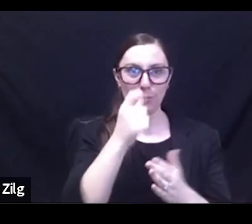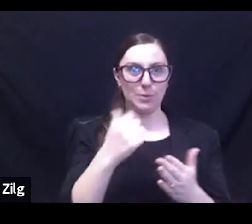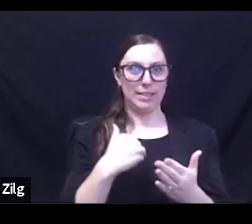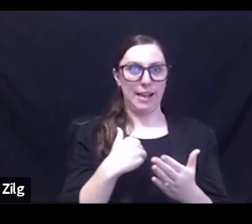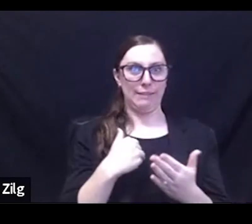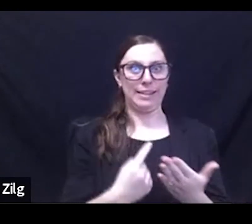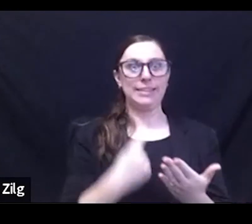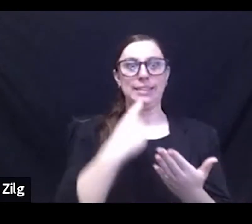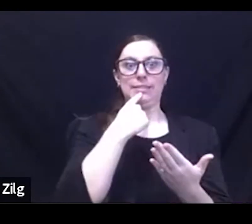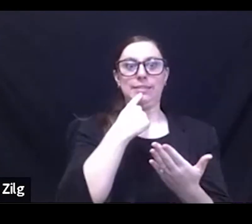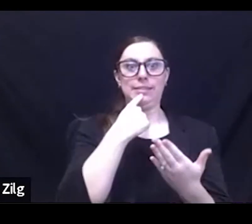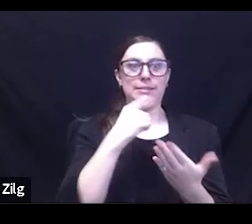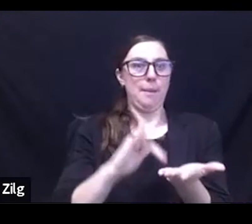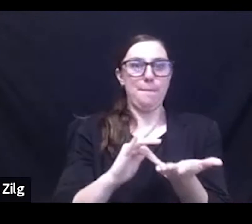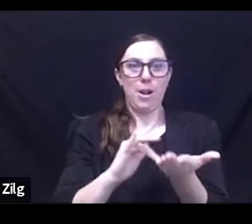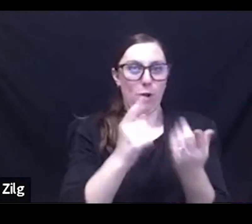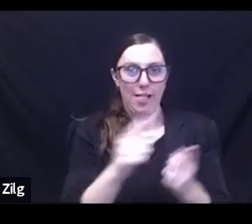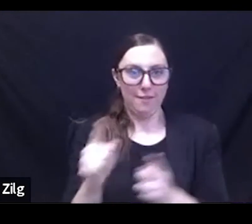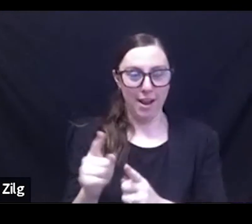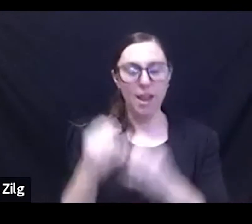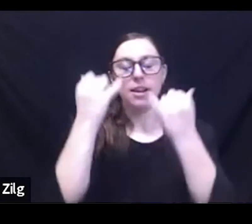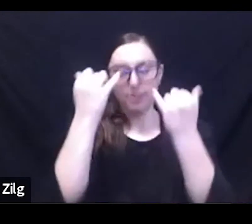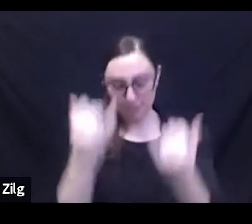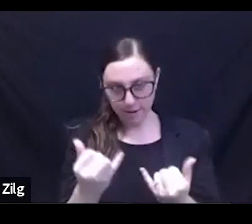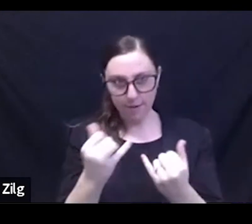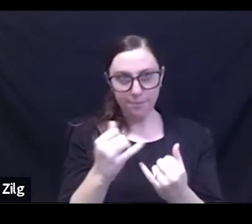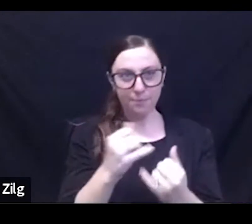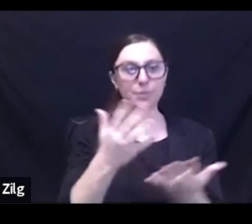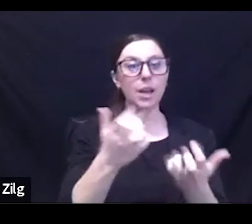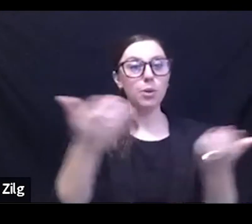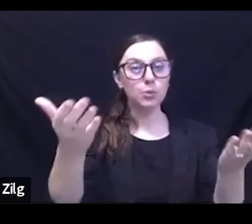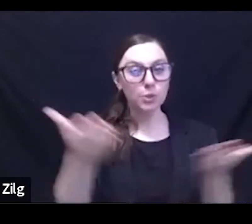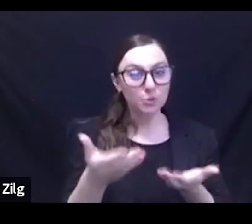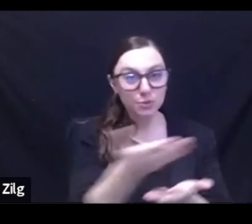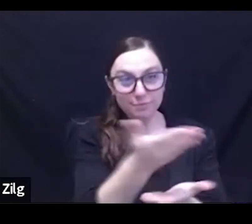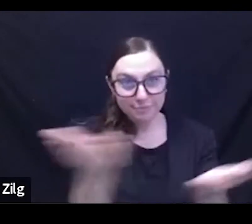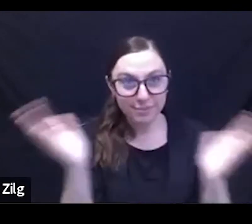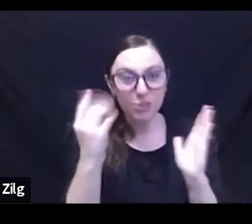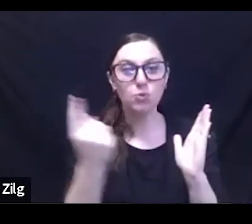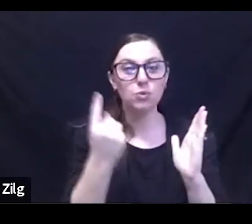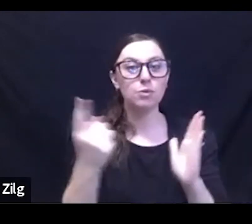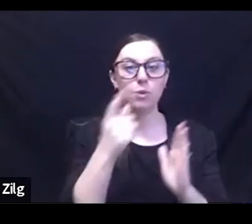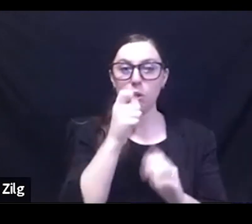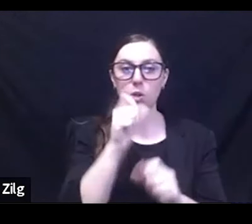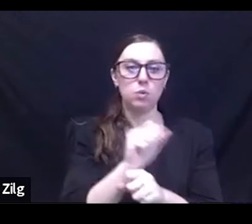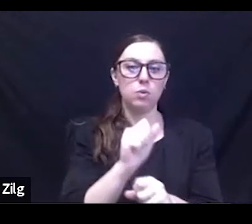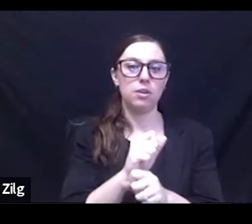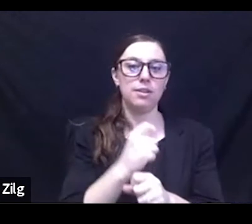significant mental medical event. Now, I want to introduce you all to somebody whose work we tremendously admire, and